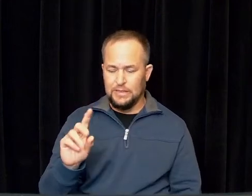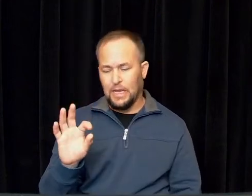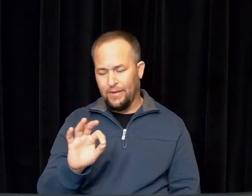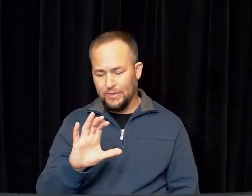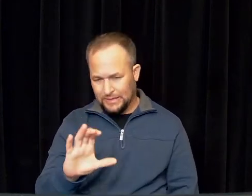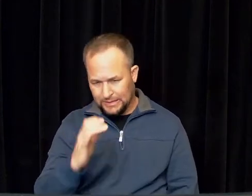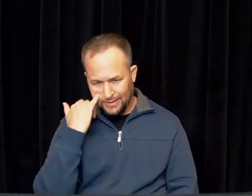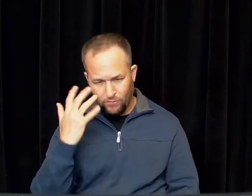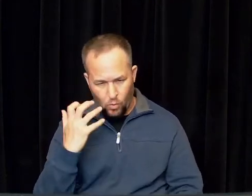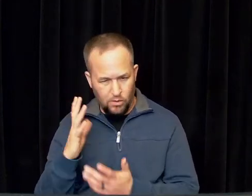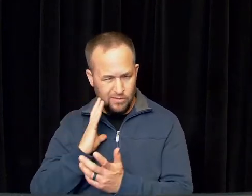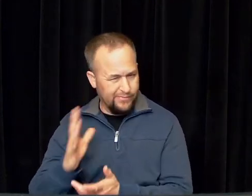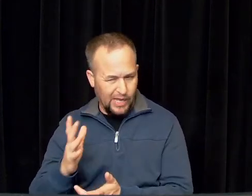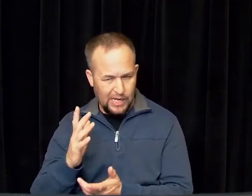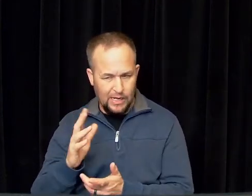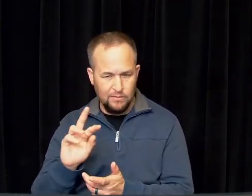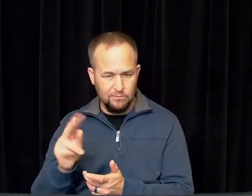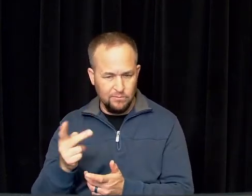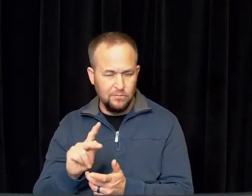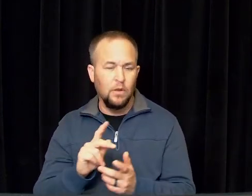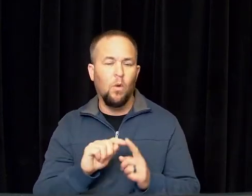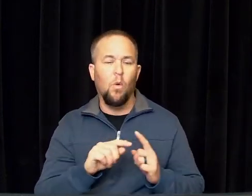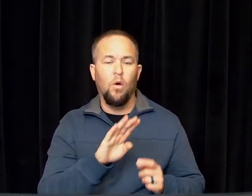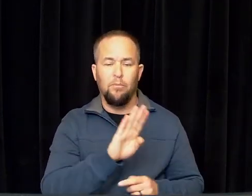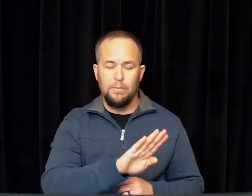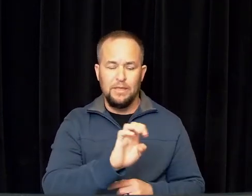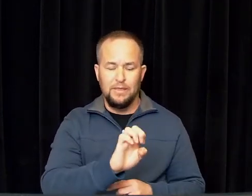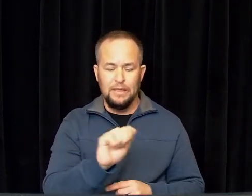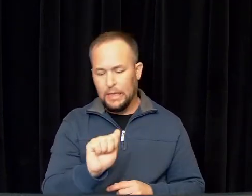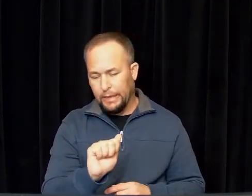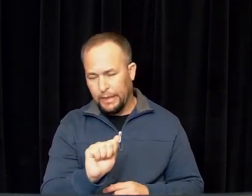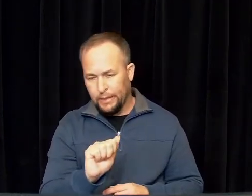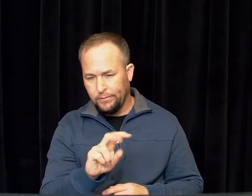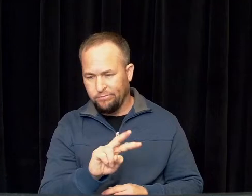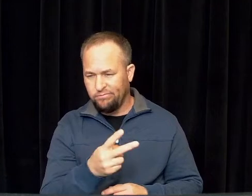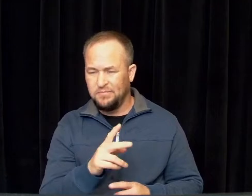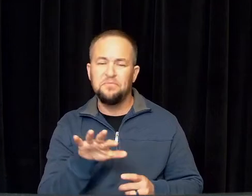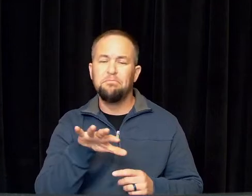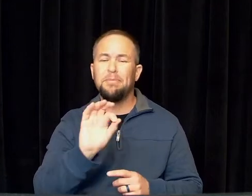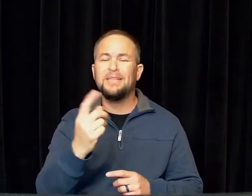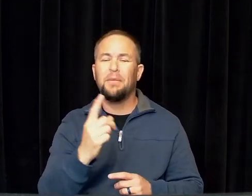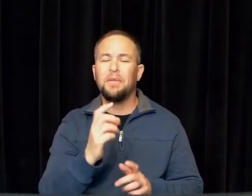all connected. Or, I could have said BEA. Just pick something and make sure you're going with what